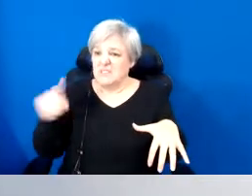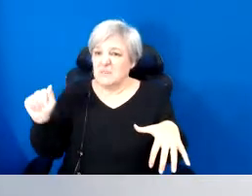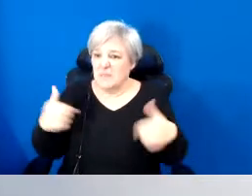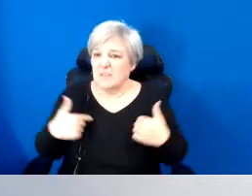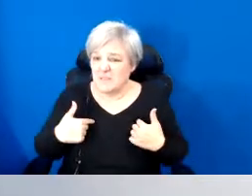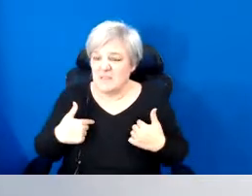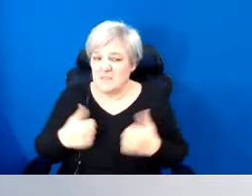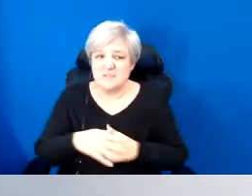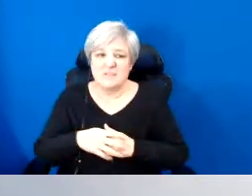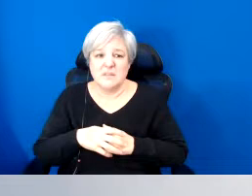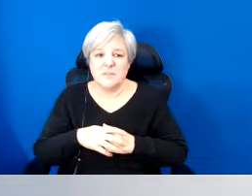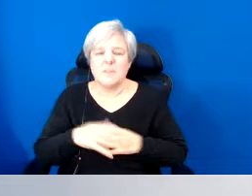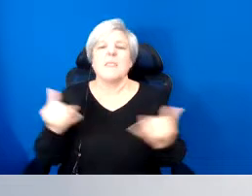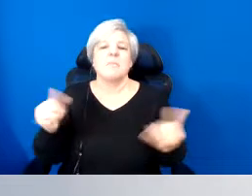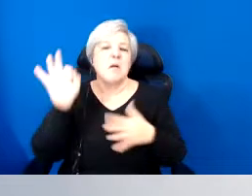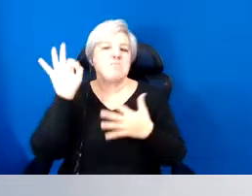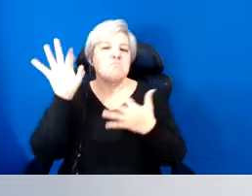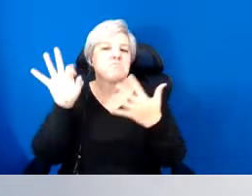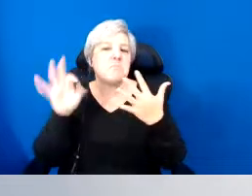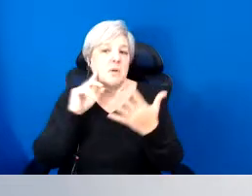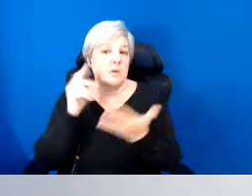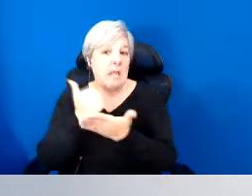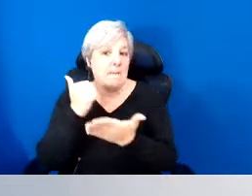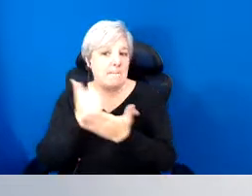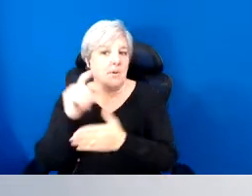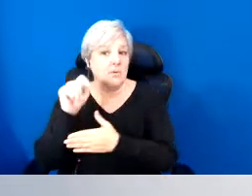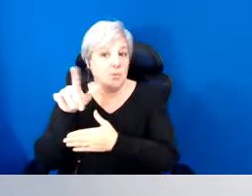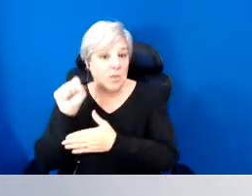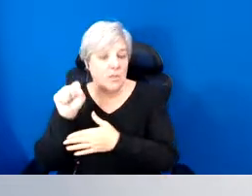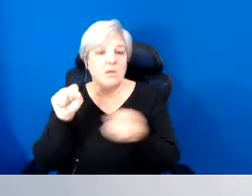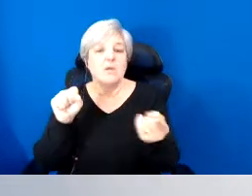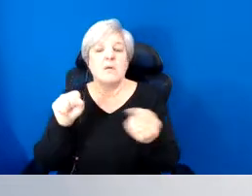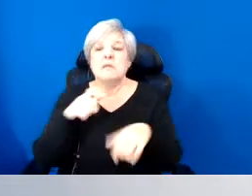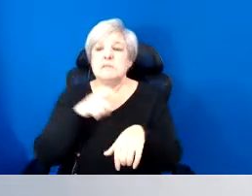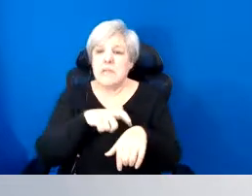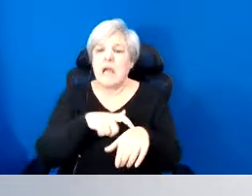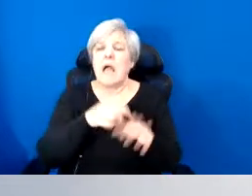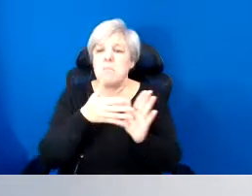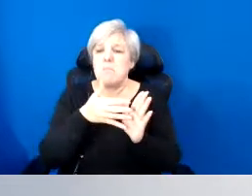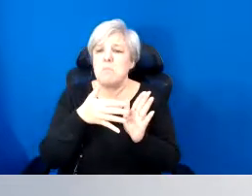But here are some tools. So as we move through time, we recognize we have lost.